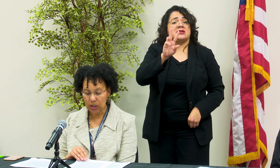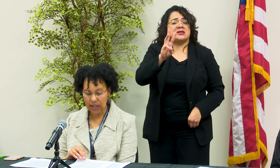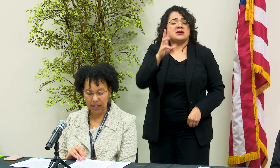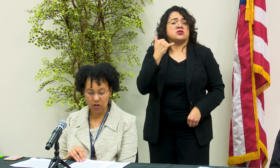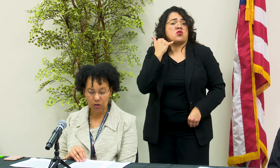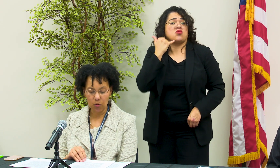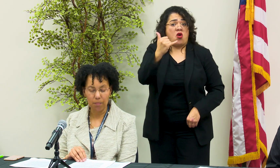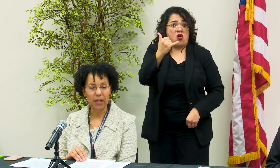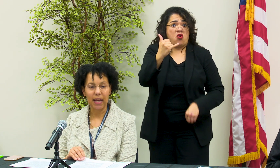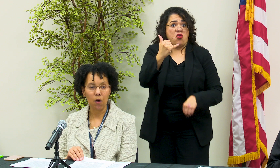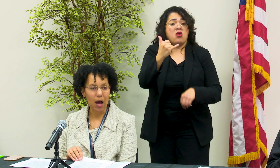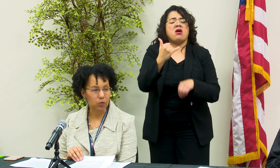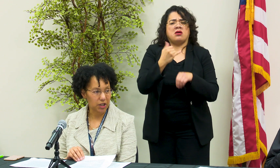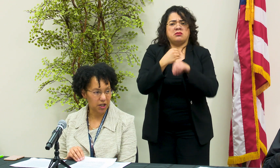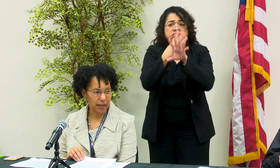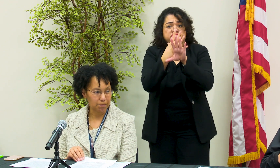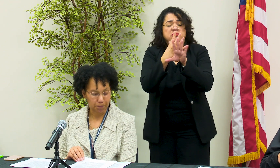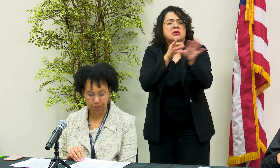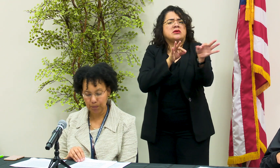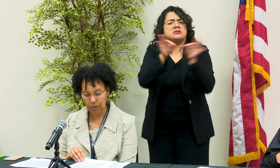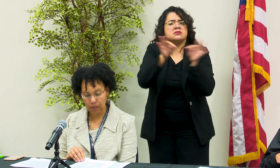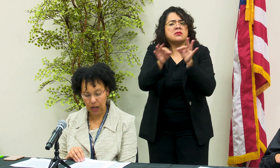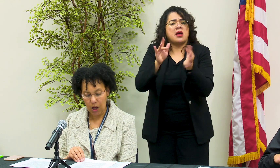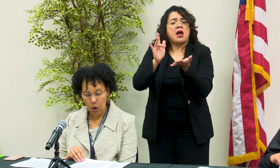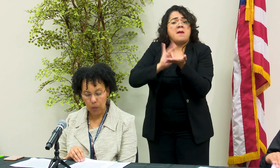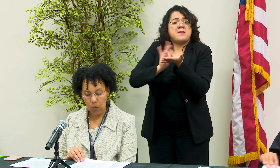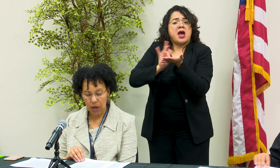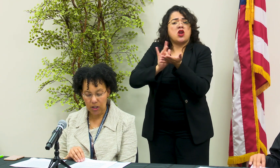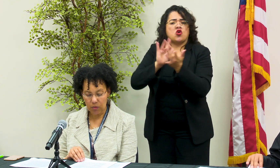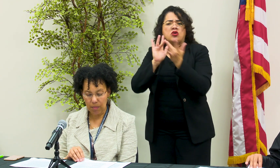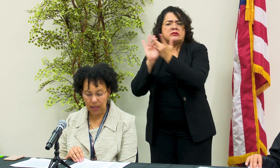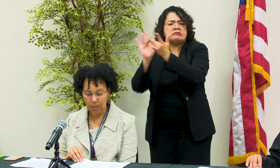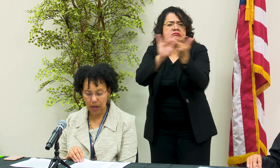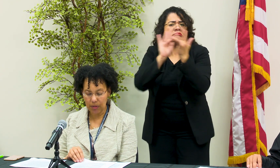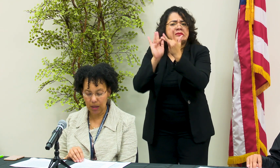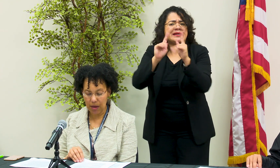will connect you to our medical outreach team. We want to remind the public about